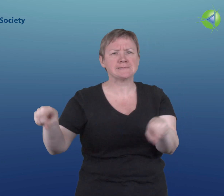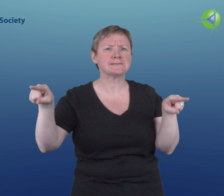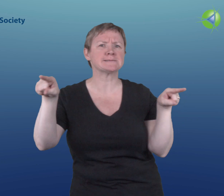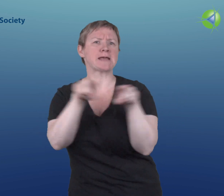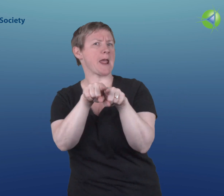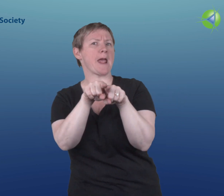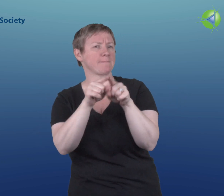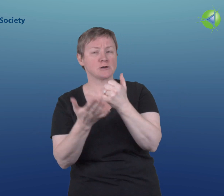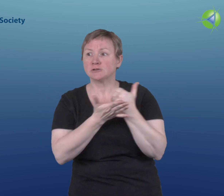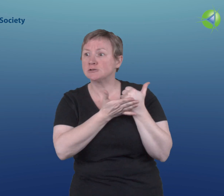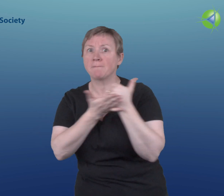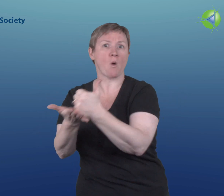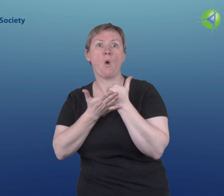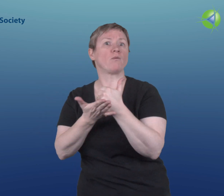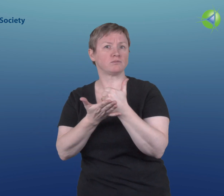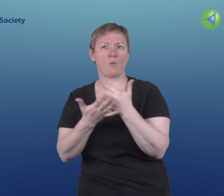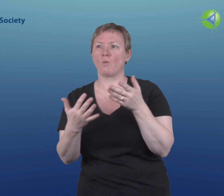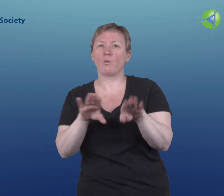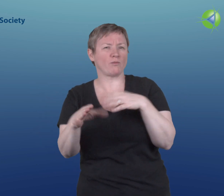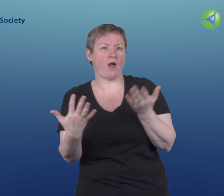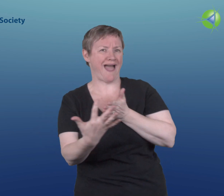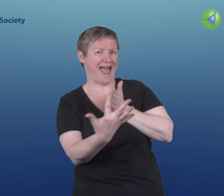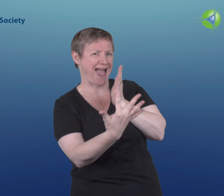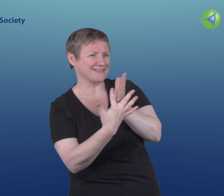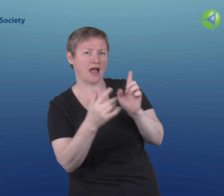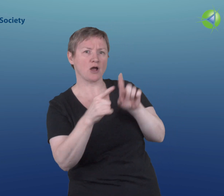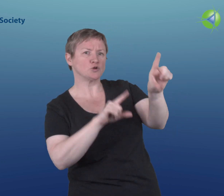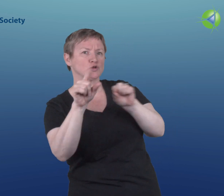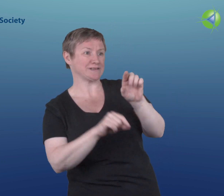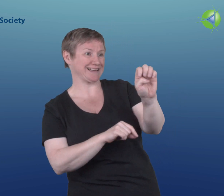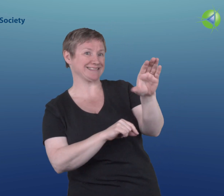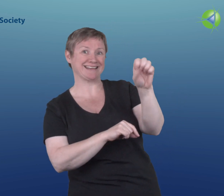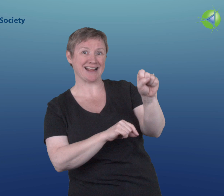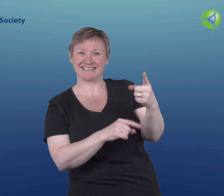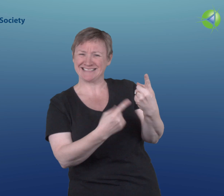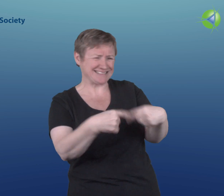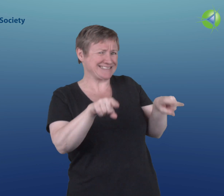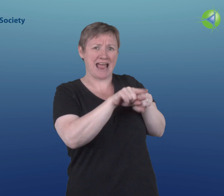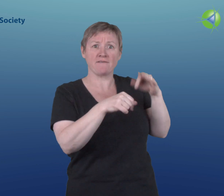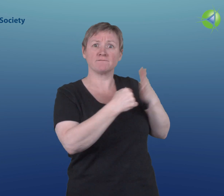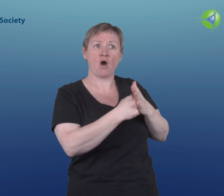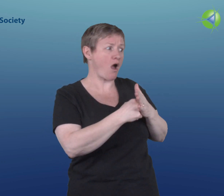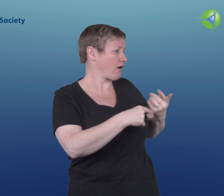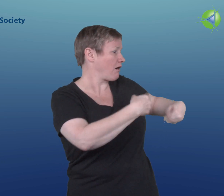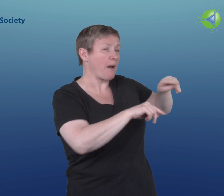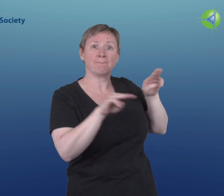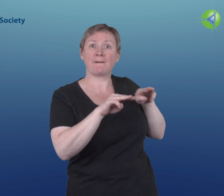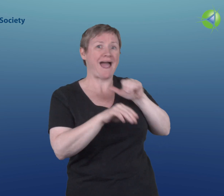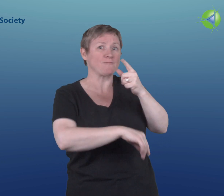have the same support to access and choose ECS